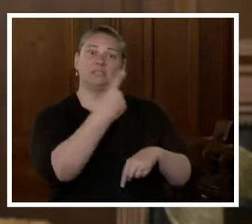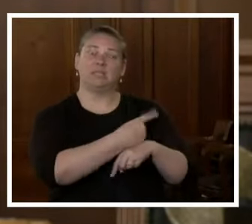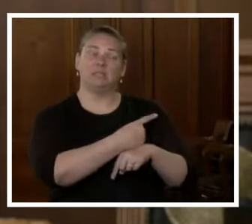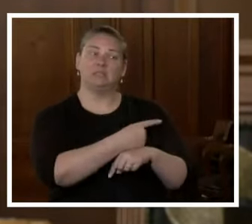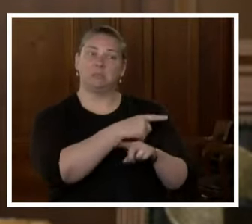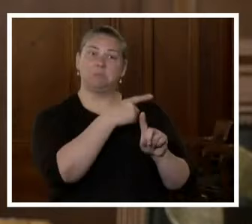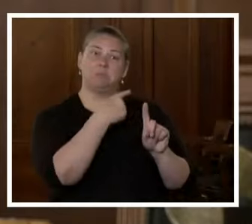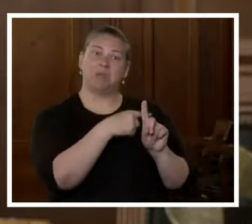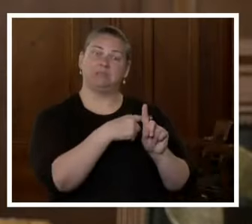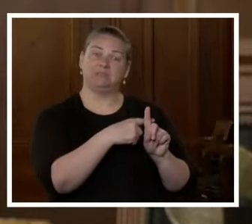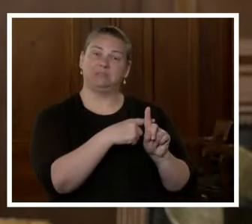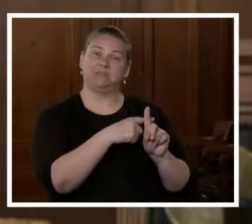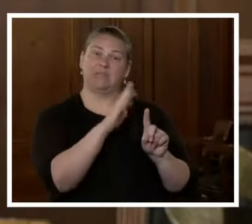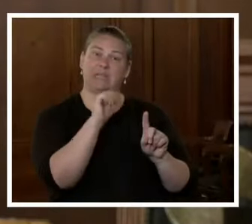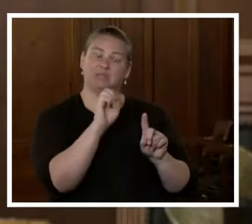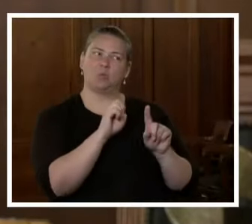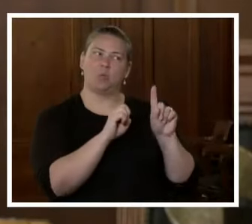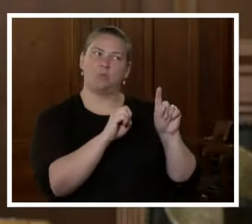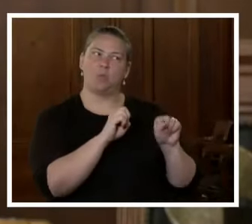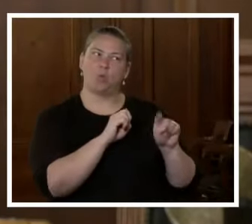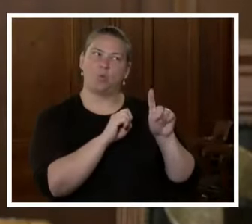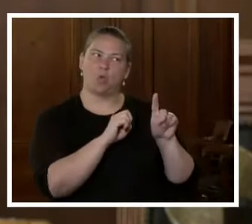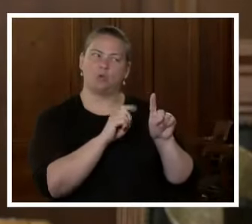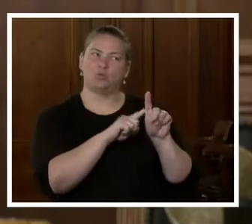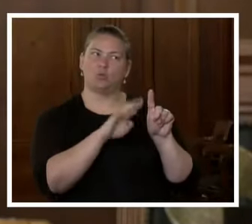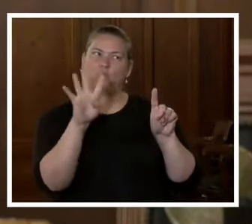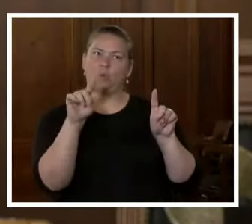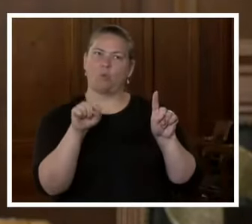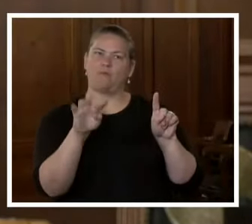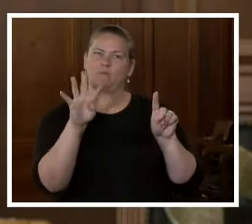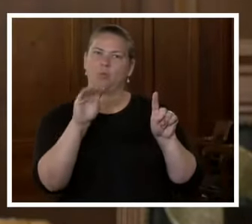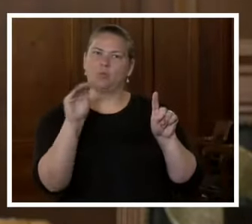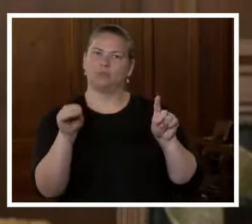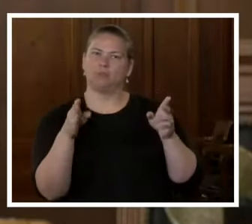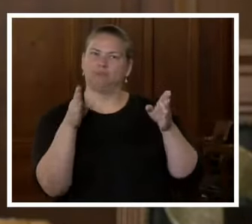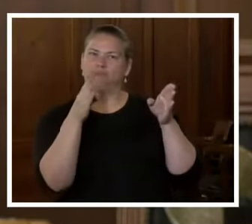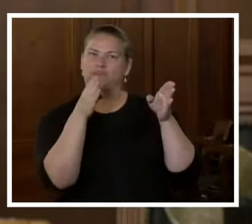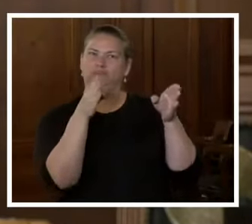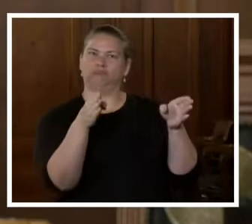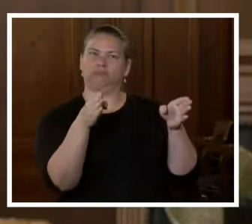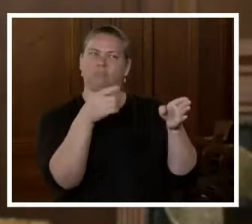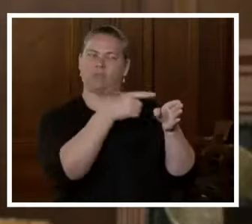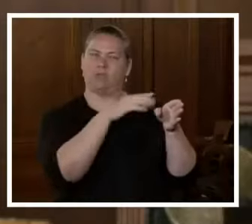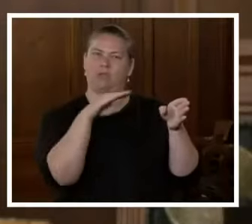RIGHT ONE FOR THIS, WHEN WE GO BETWEEN 100 TO THREE HUNDRED PATIENTS A DAY WHERE THE NUMBER